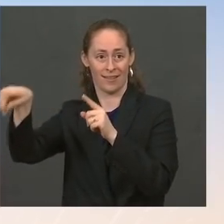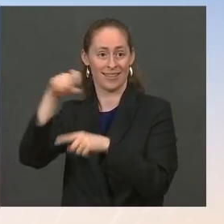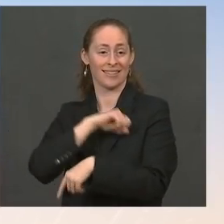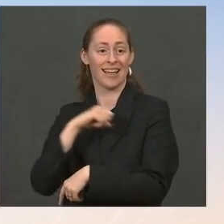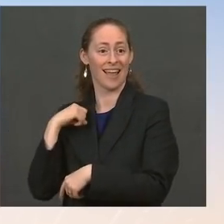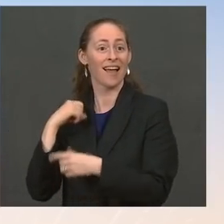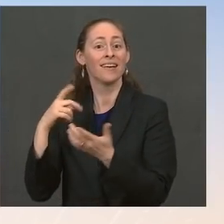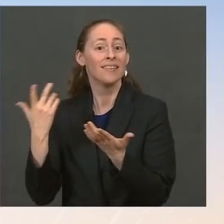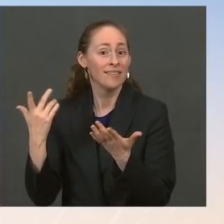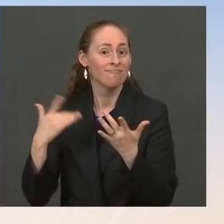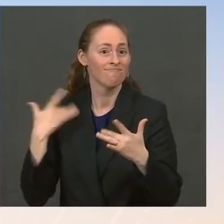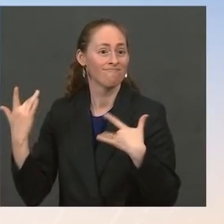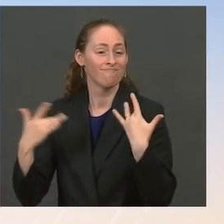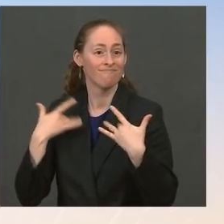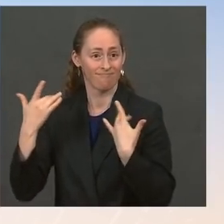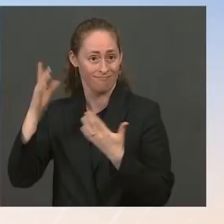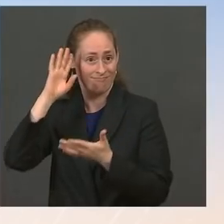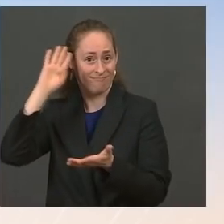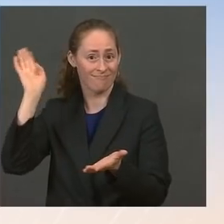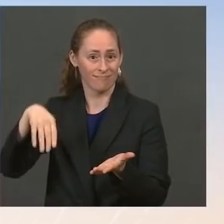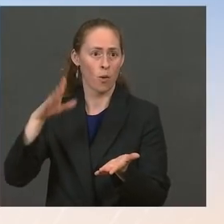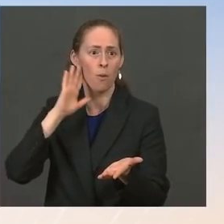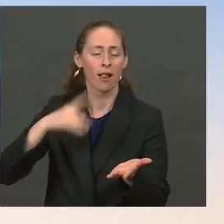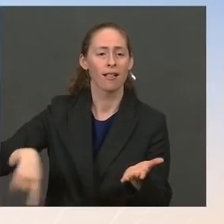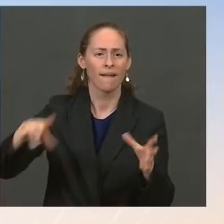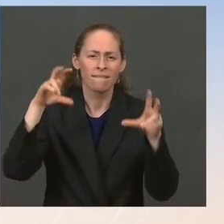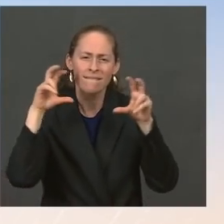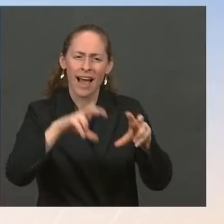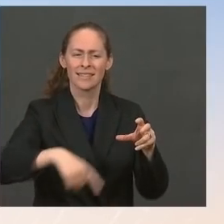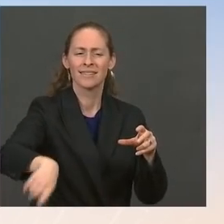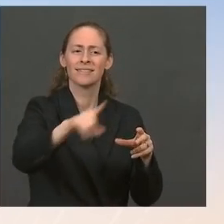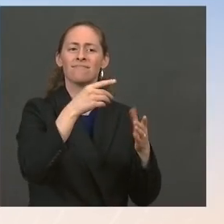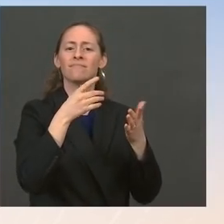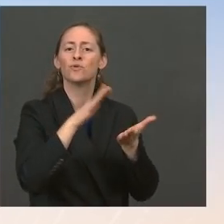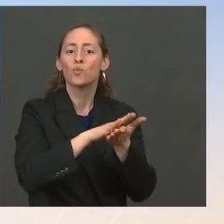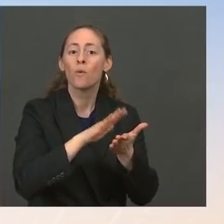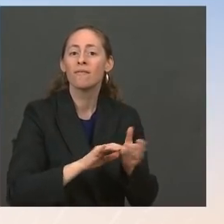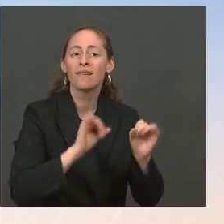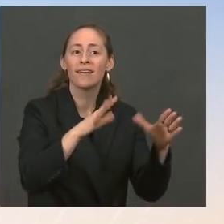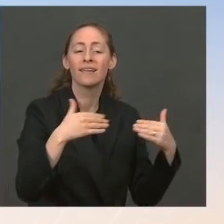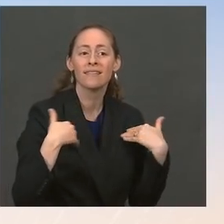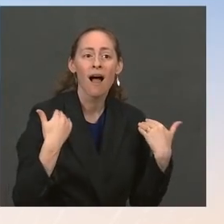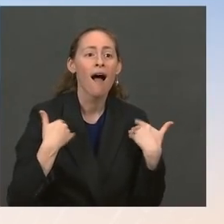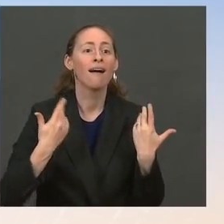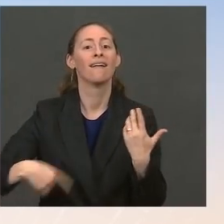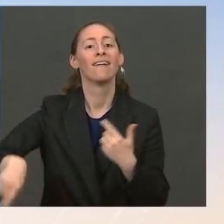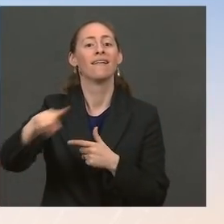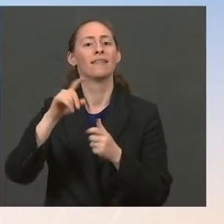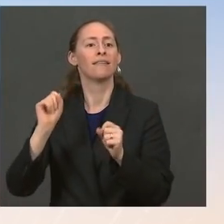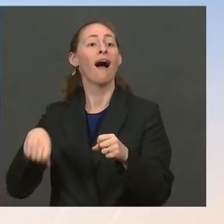Under the President's plan, many of them -- most of them -- will pay $0. The average family pays 13 percent